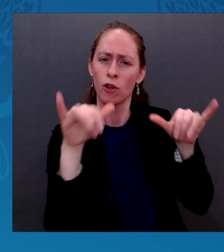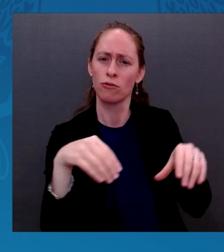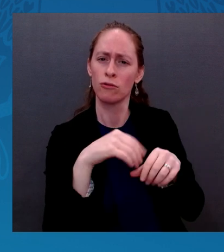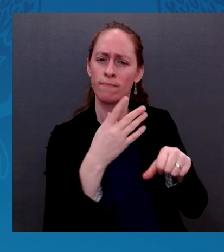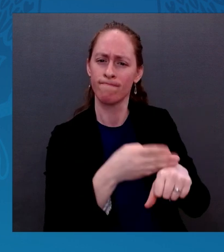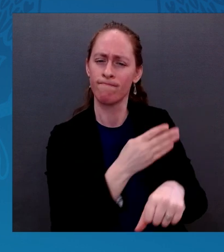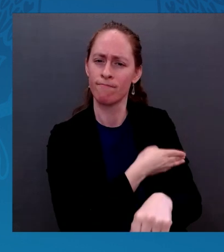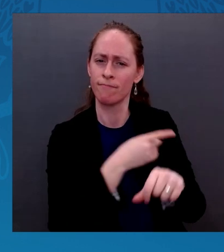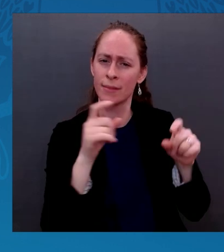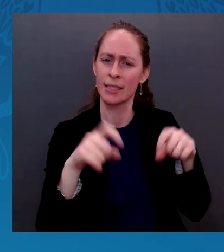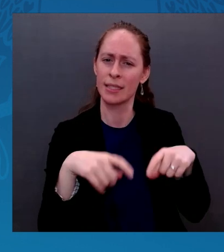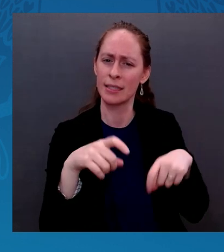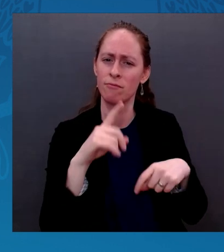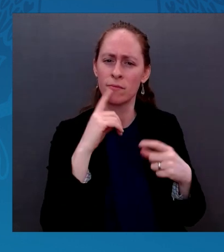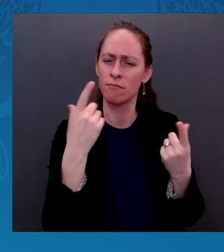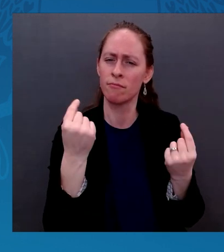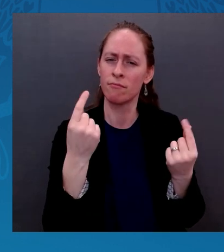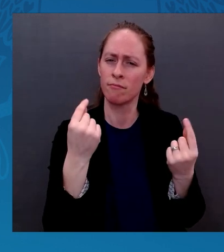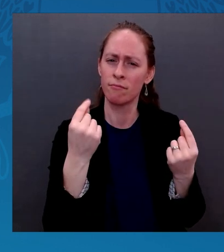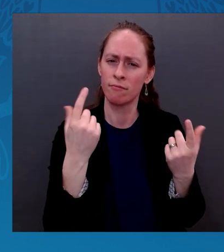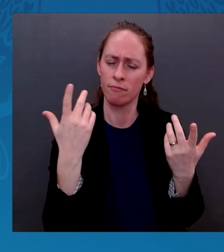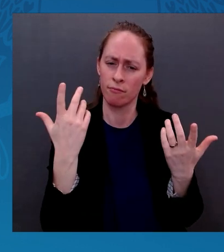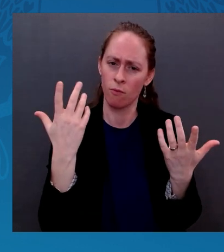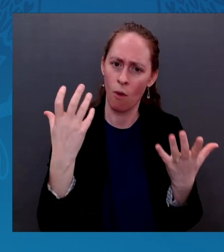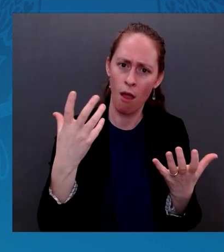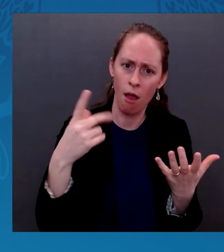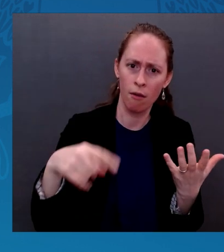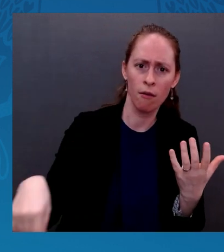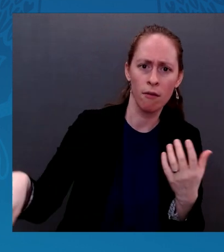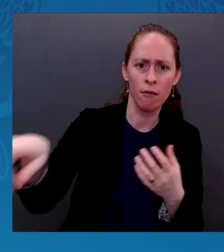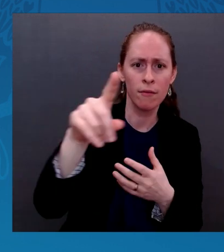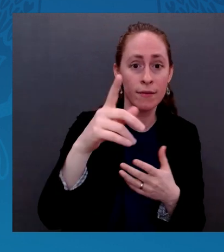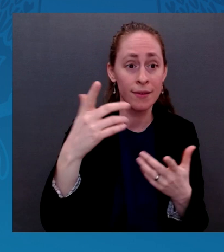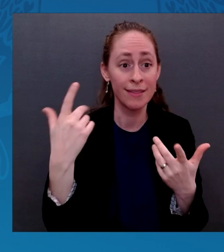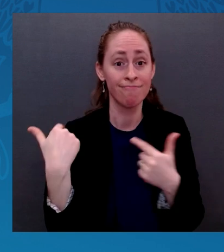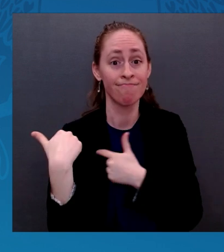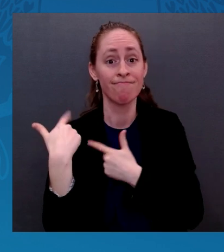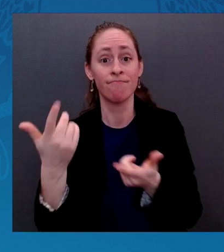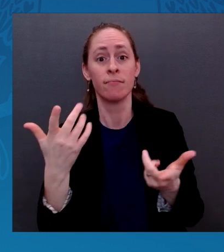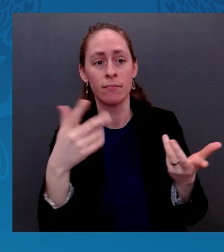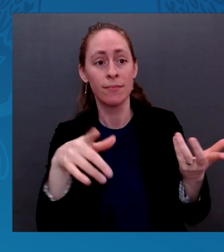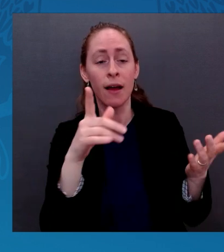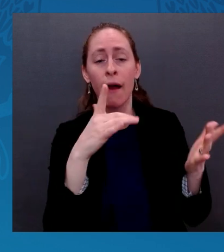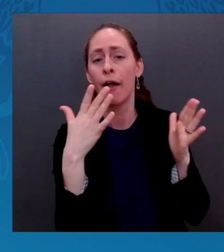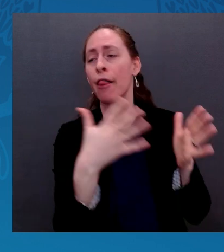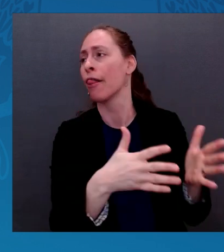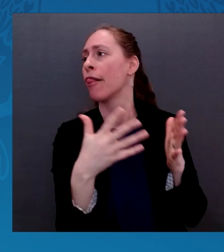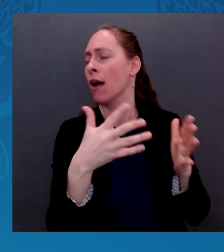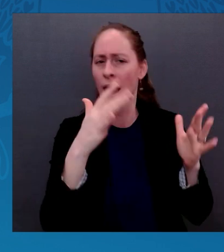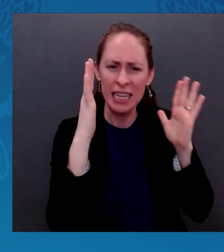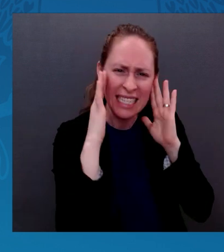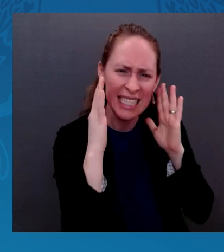So, Madam Vice President, Administrator, I am honored that you have come to New Jersey to highlight this critical aspect of the law